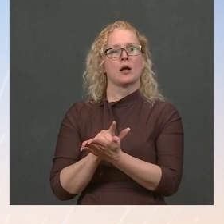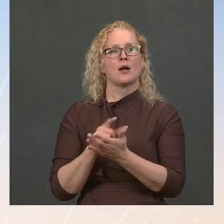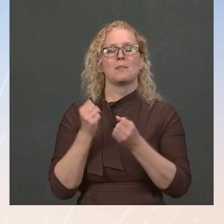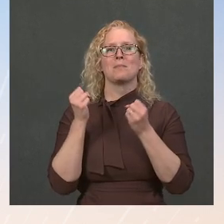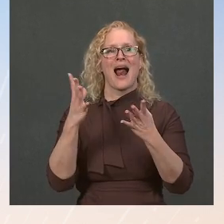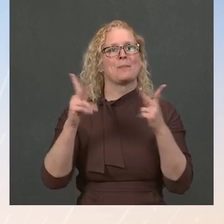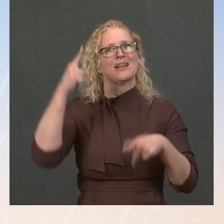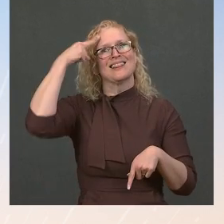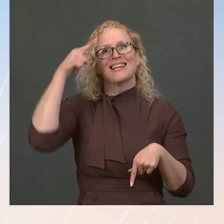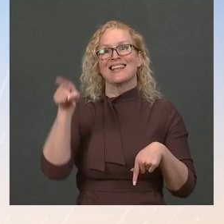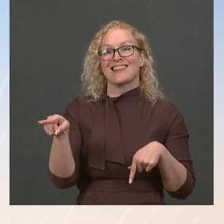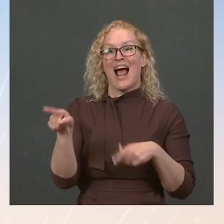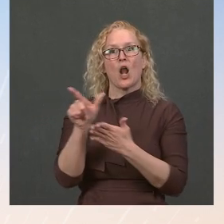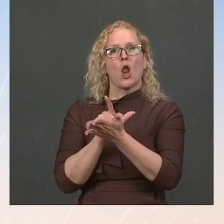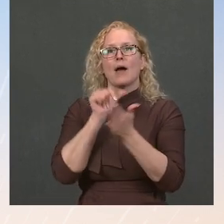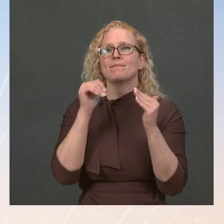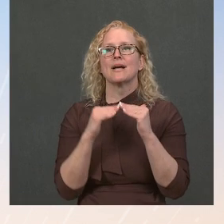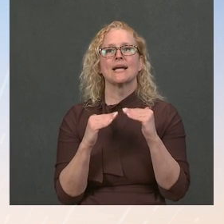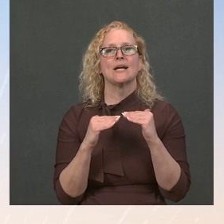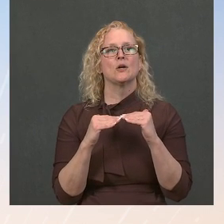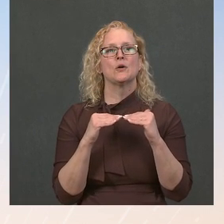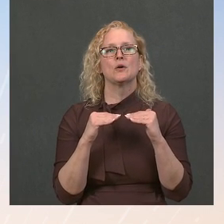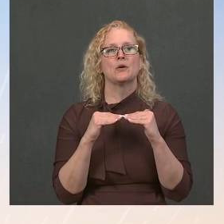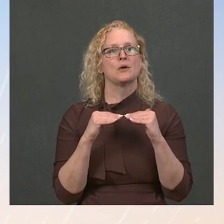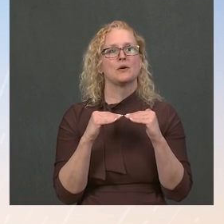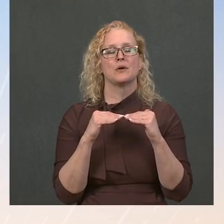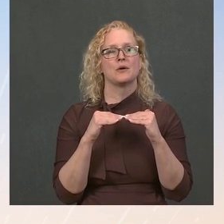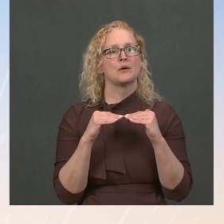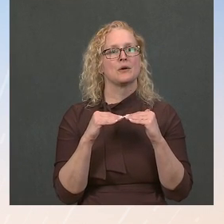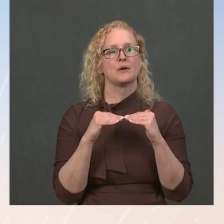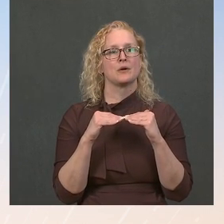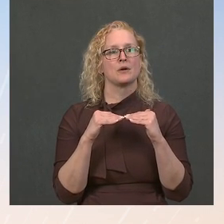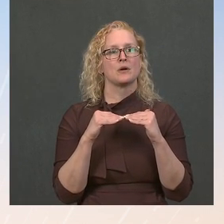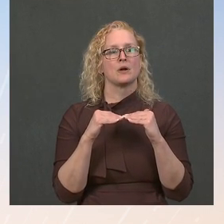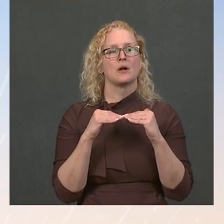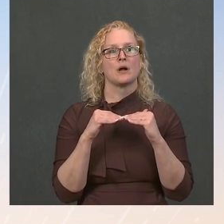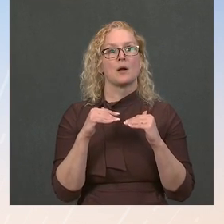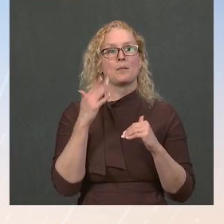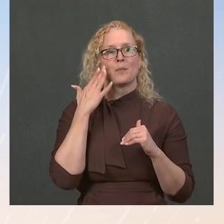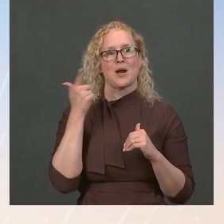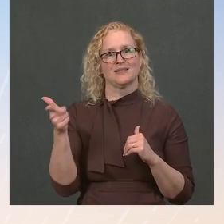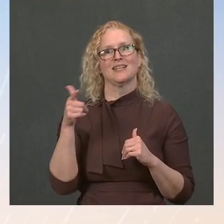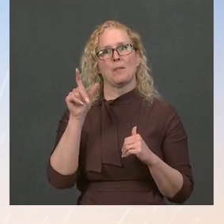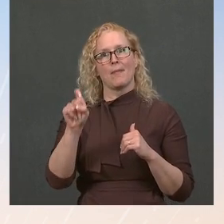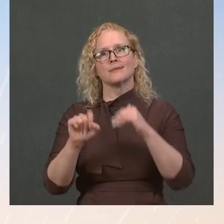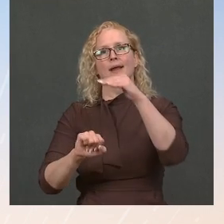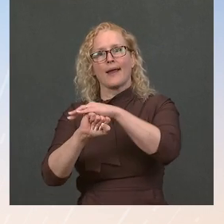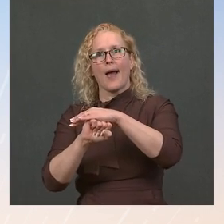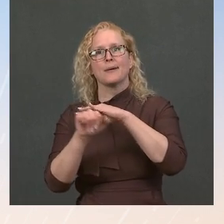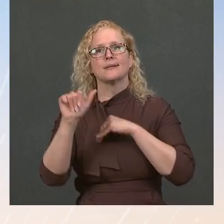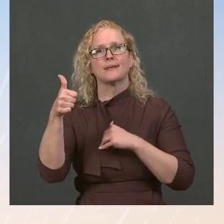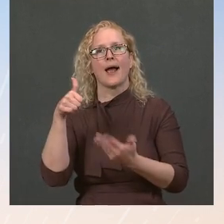So it is a long-term, sustainable reform that doesn't add at all to the deficit over the decade.